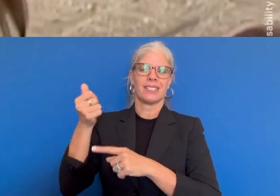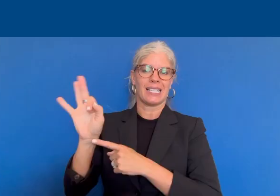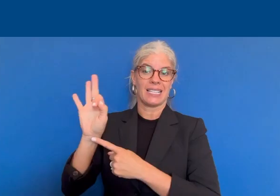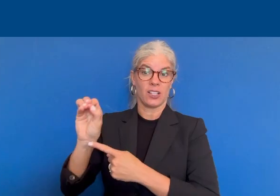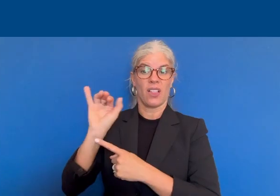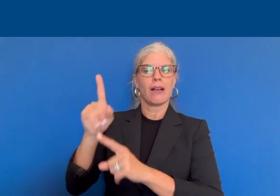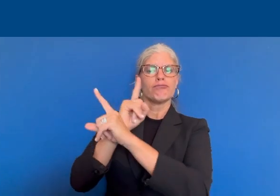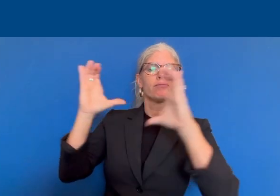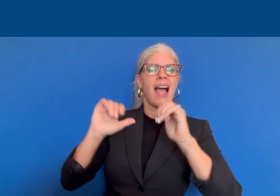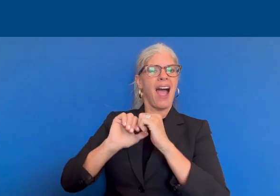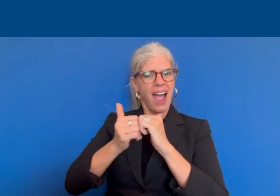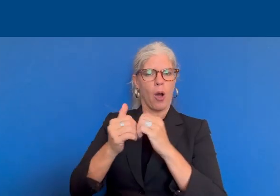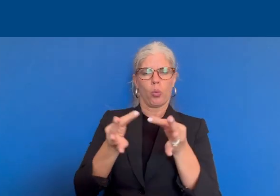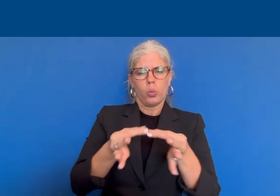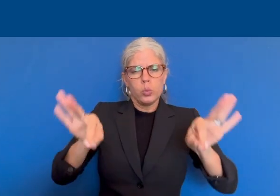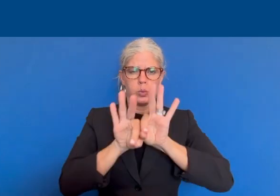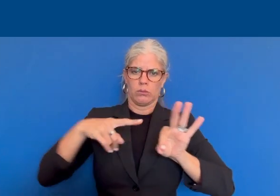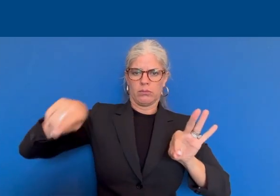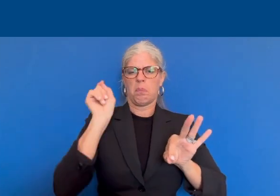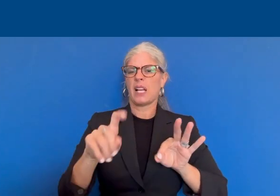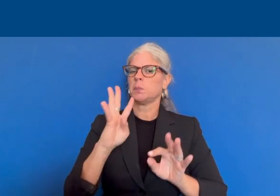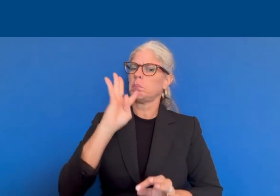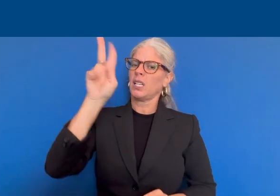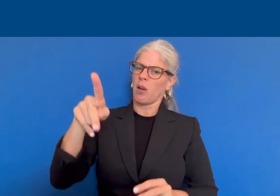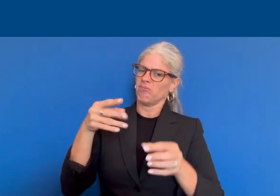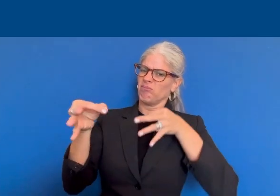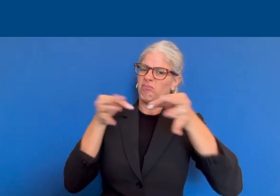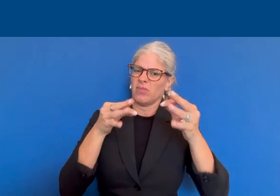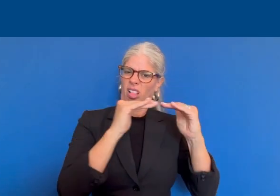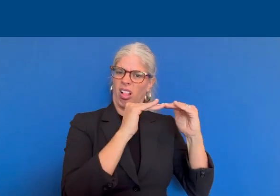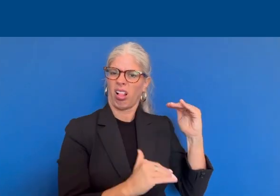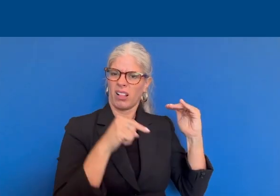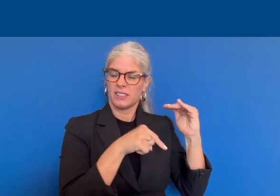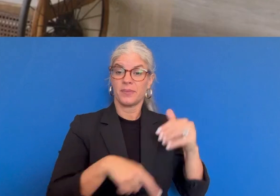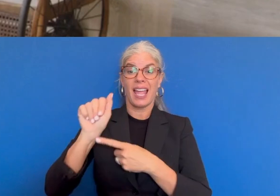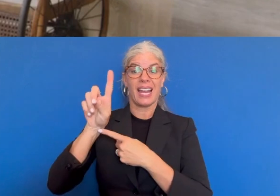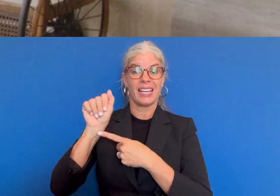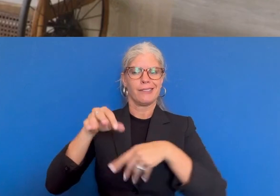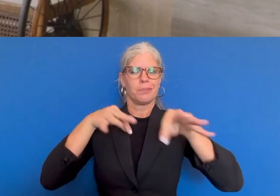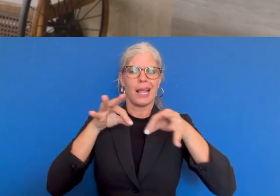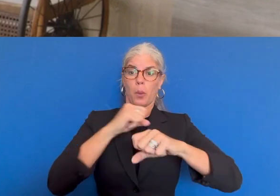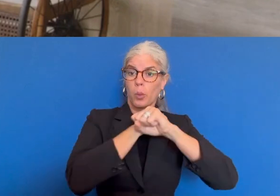illustrating just how crucial it is to speak up in the face of injustice. The ADA explained protections against